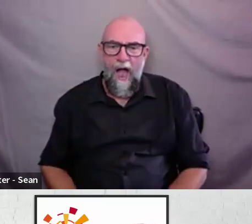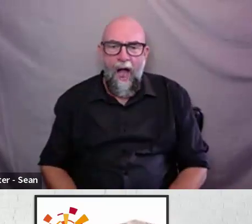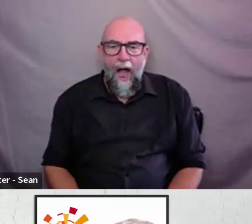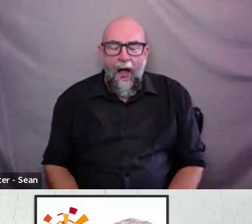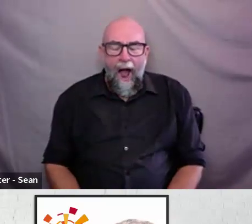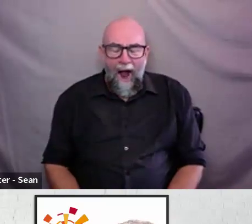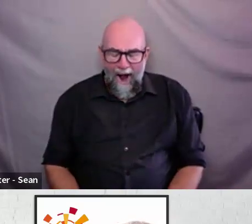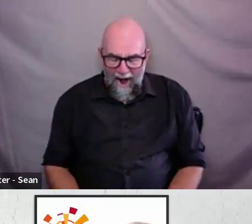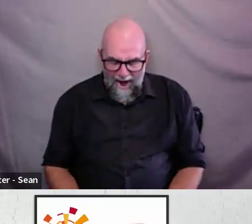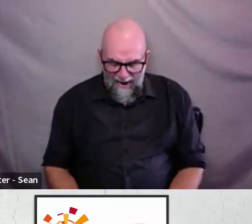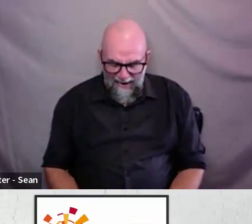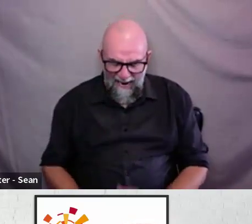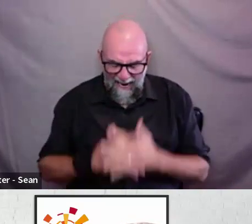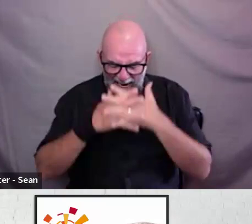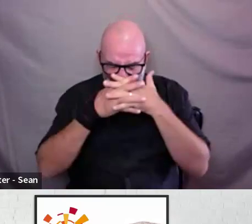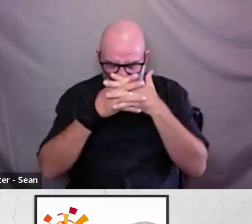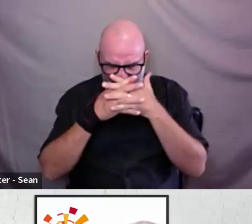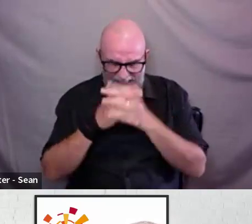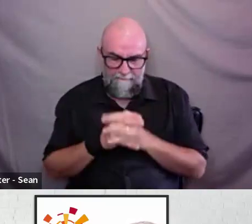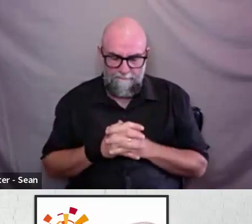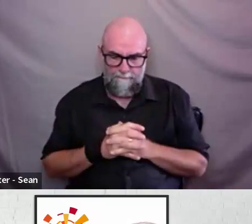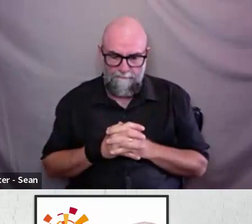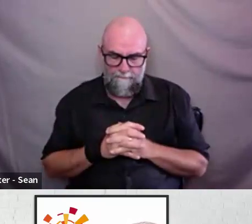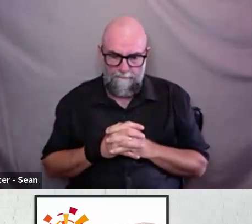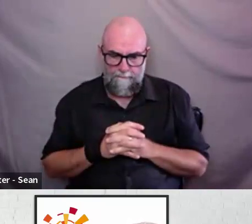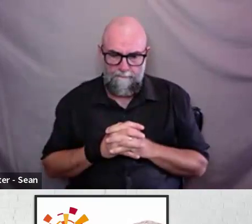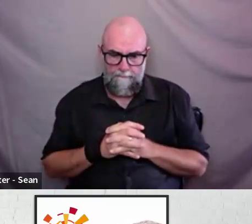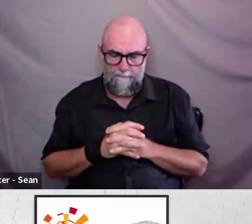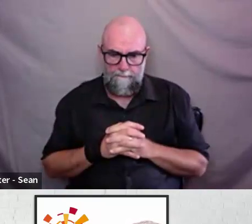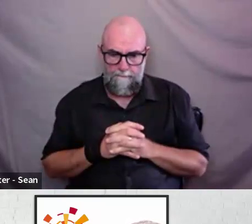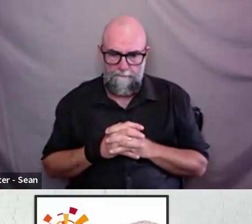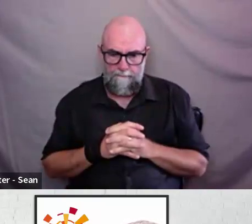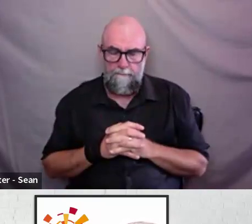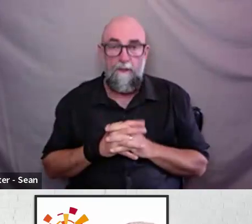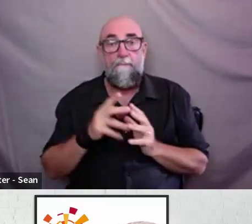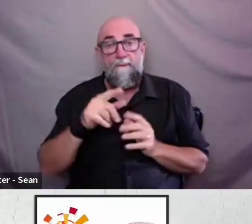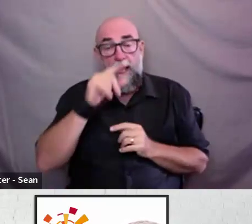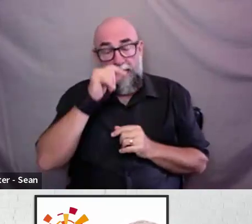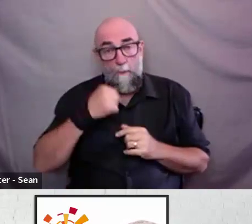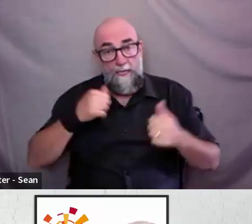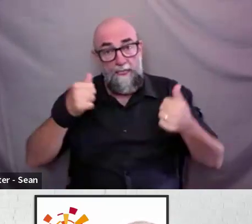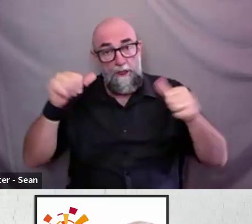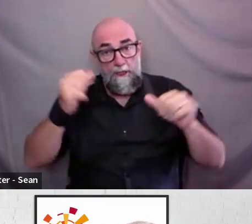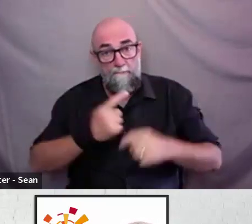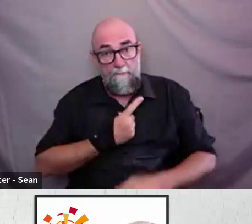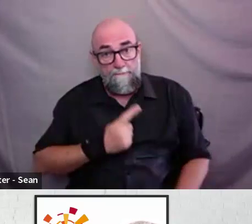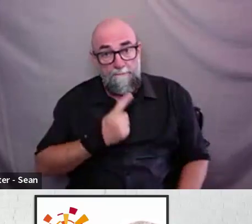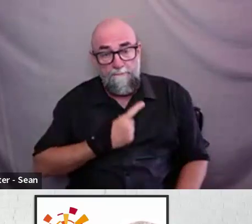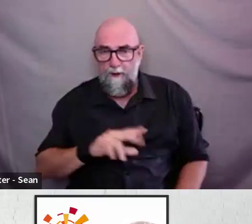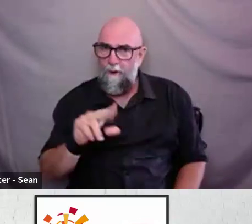world, but unless we work with partners , and I think we can think of